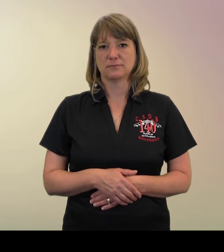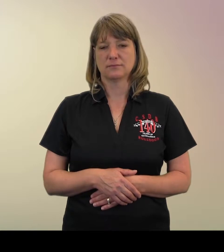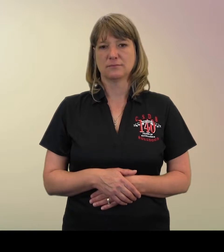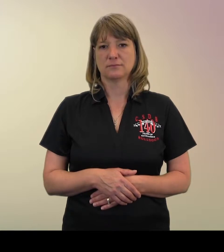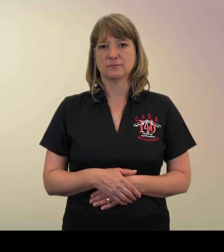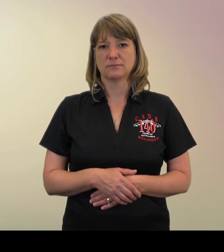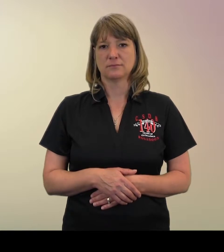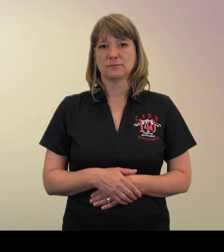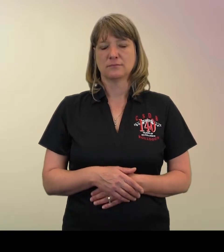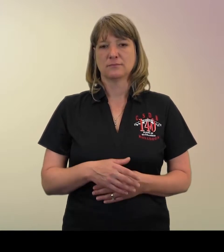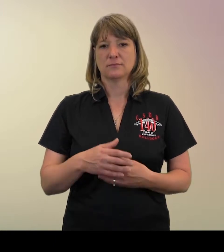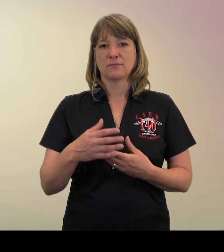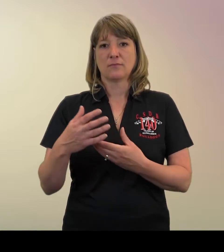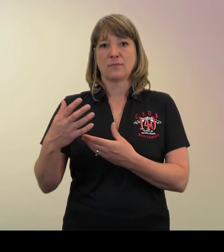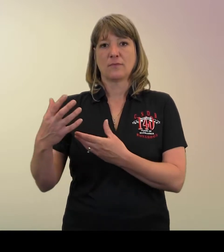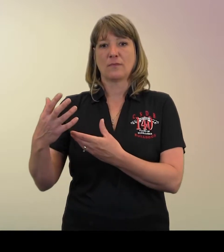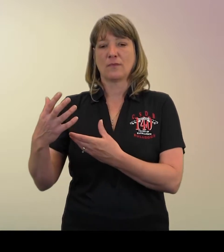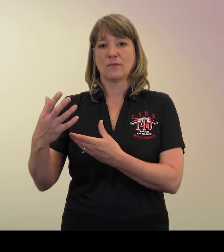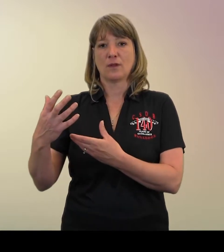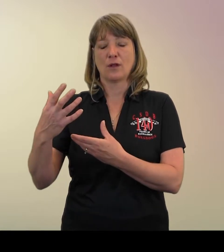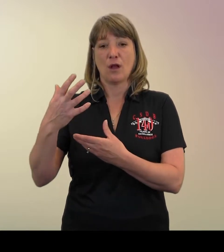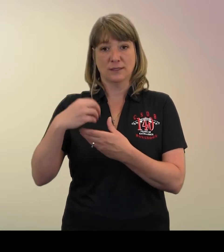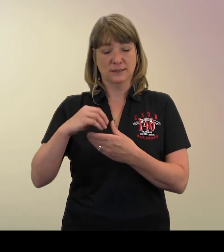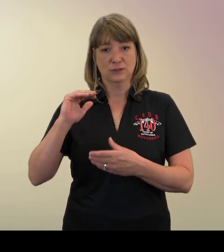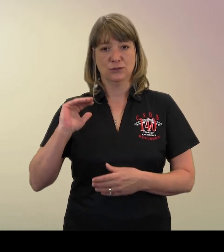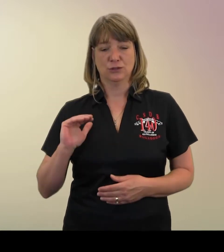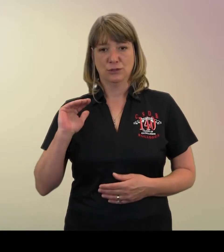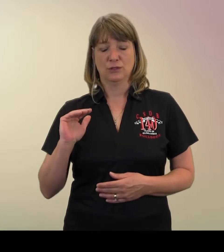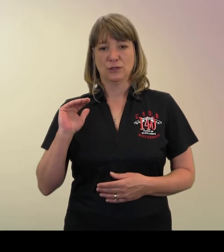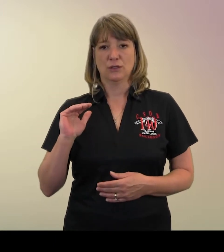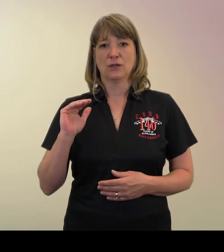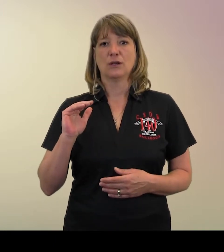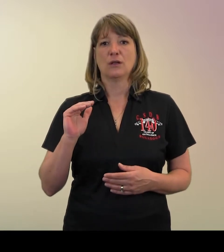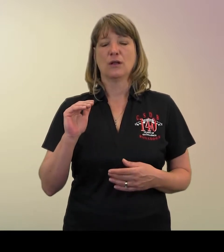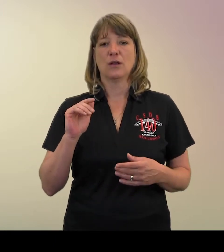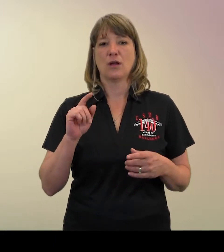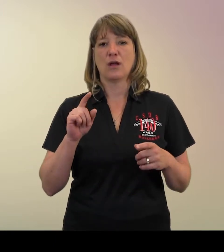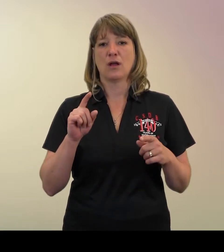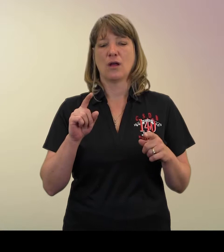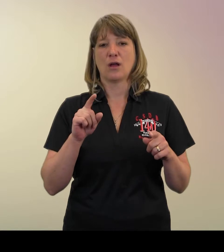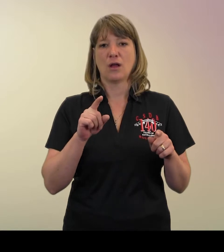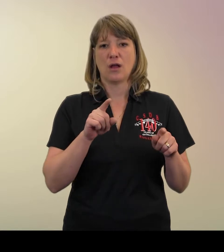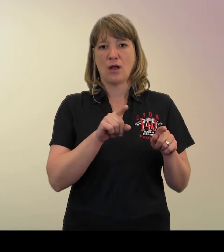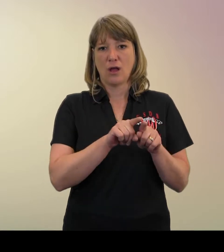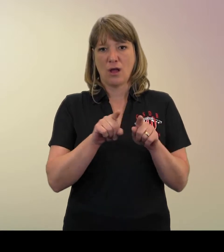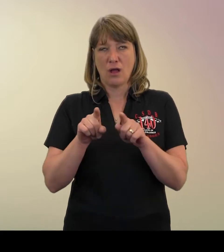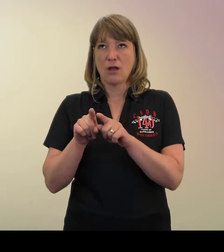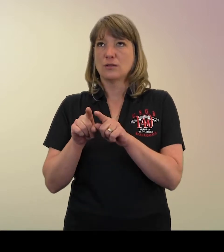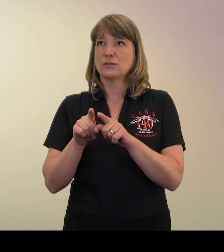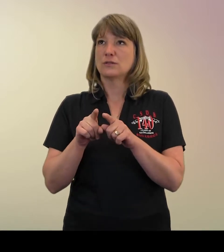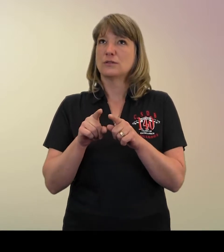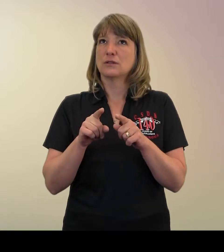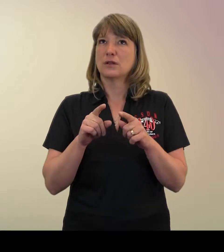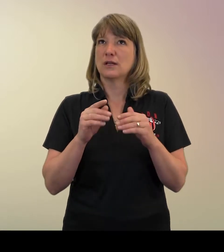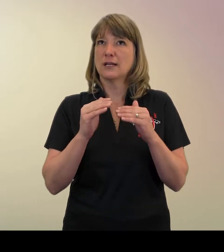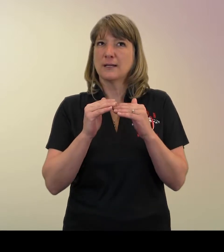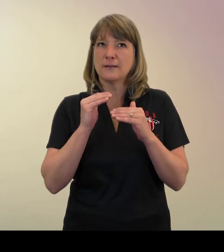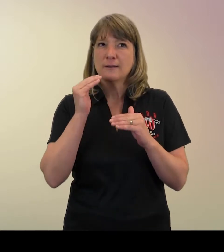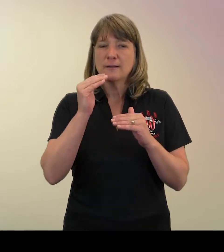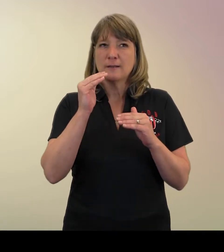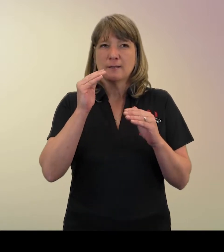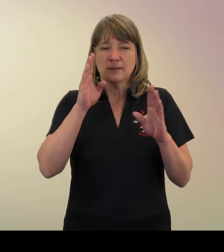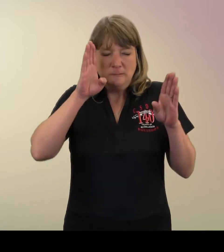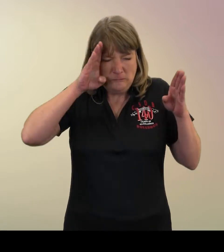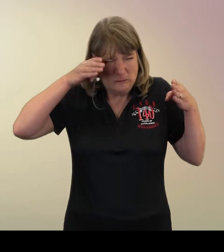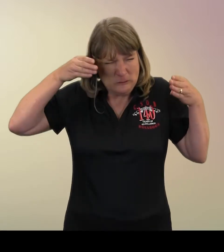Some children, who have autism also get excessively